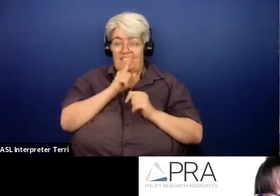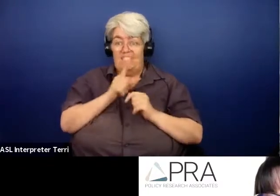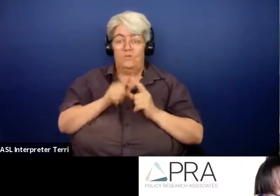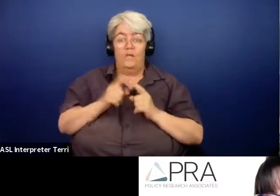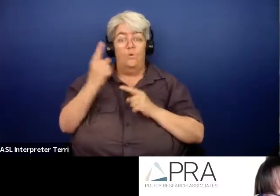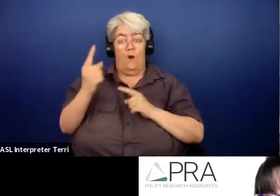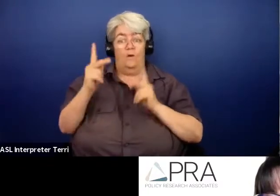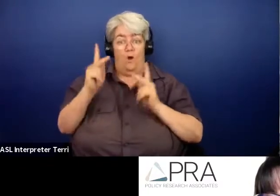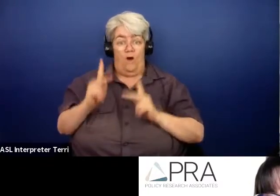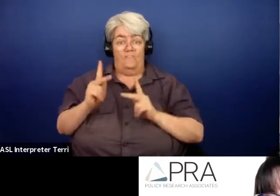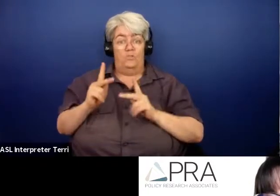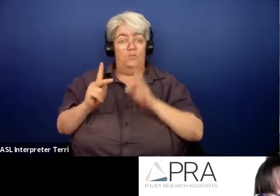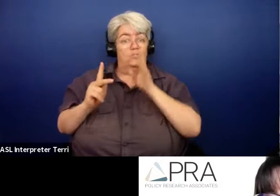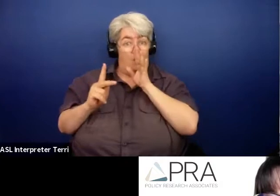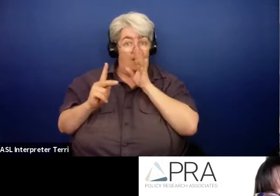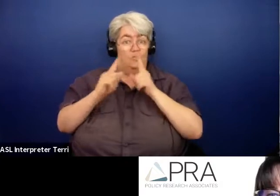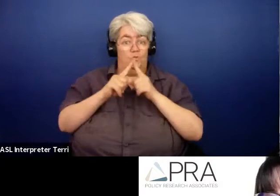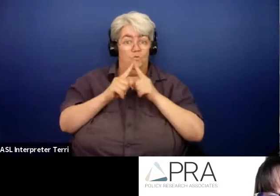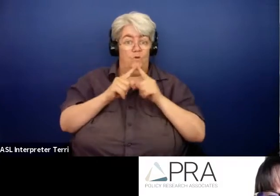talking into the ear of the